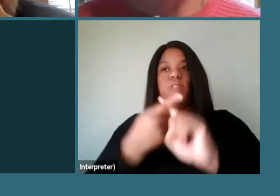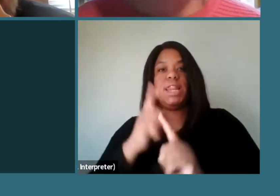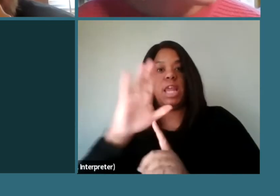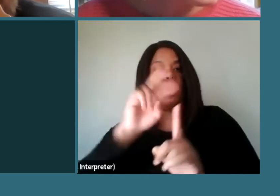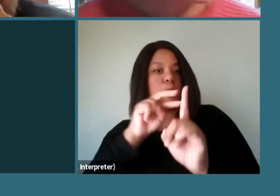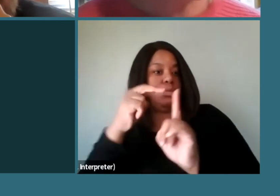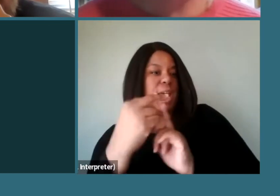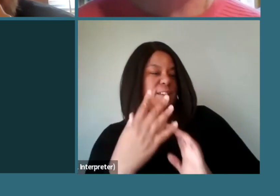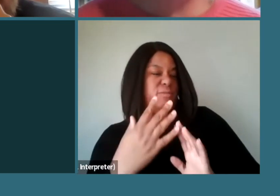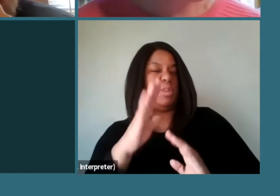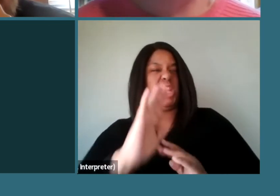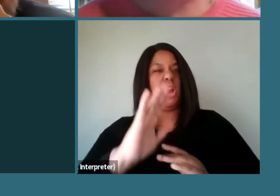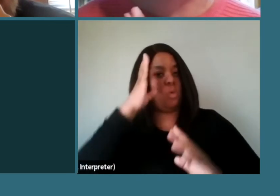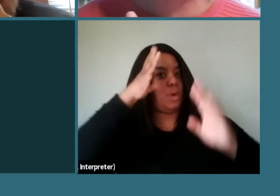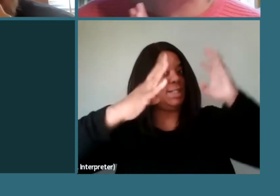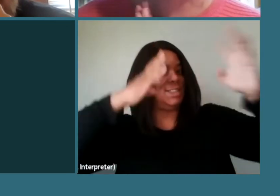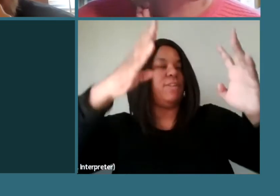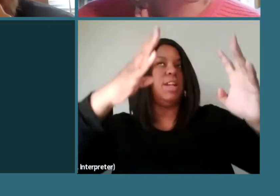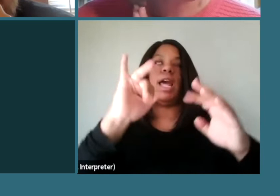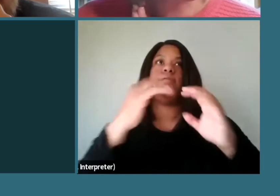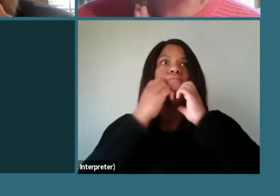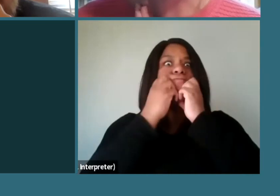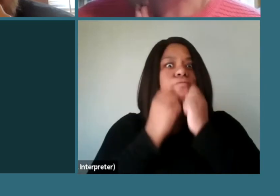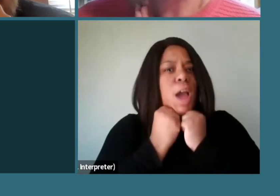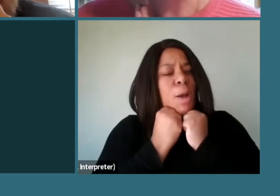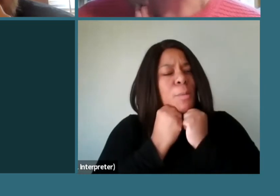And to me that is so valuable and meaningful.